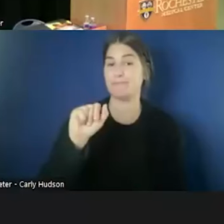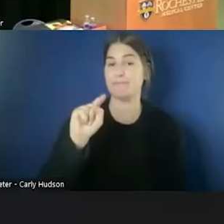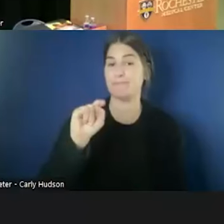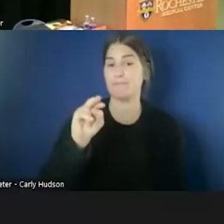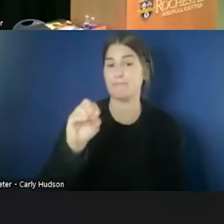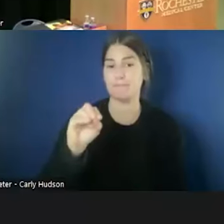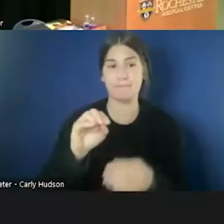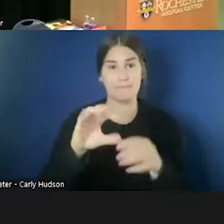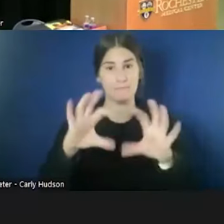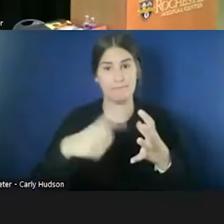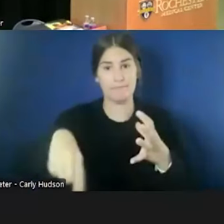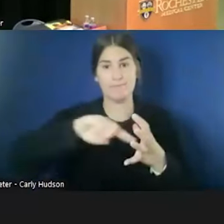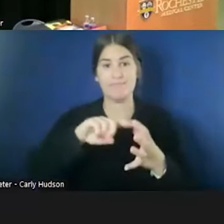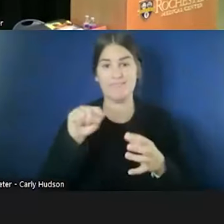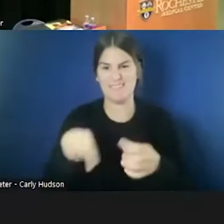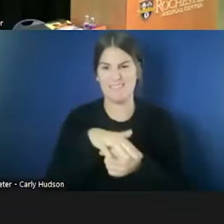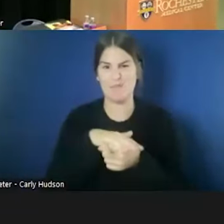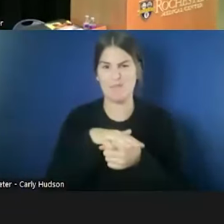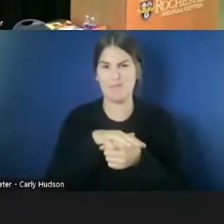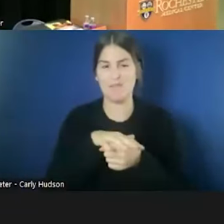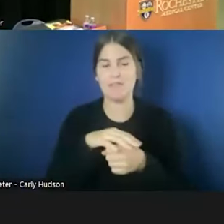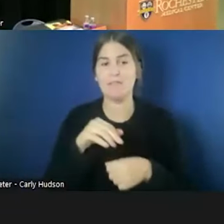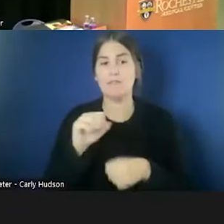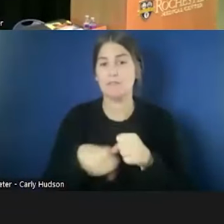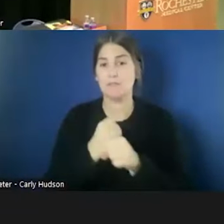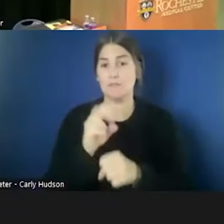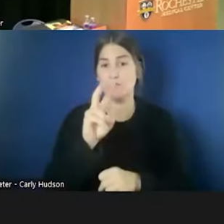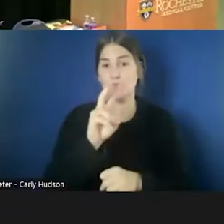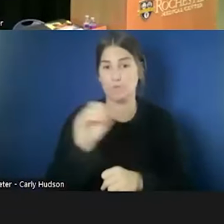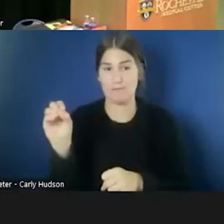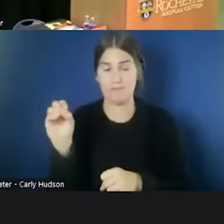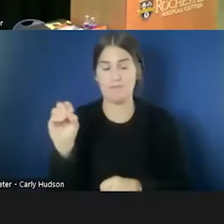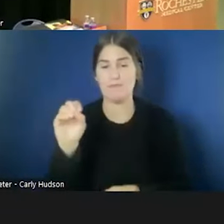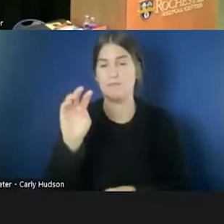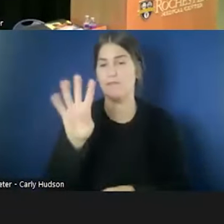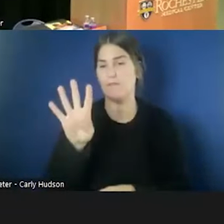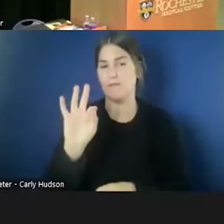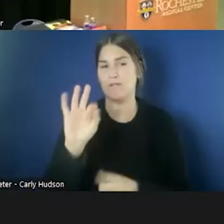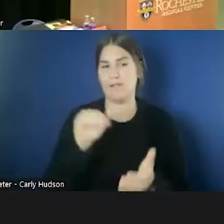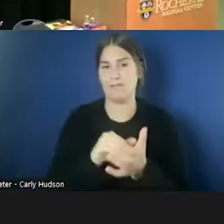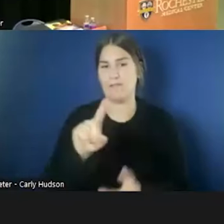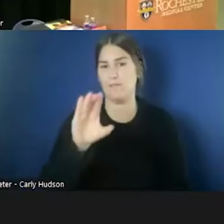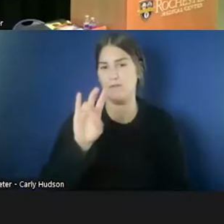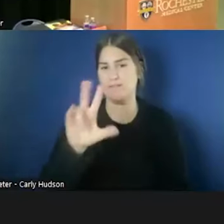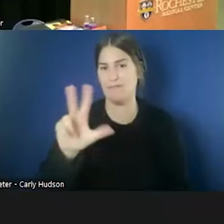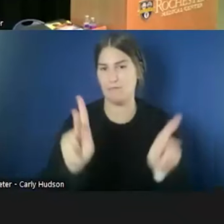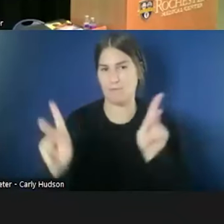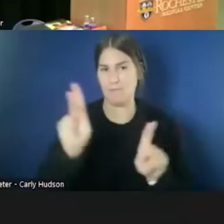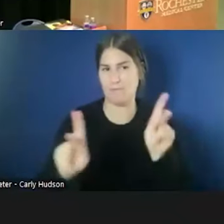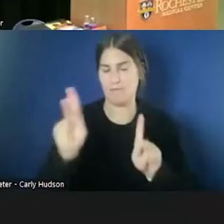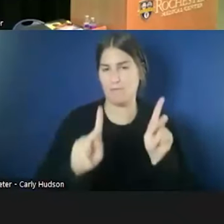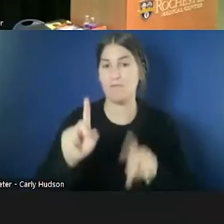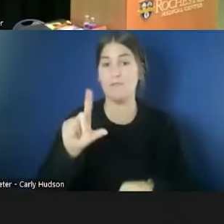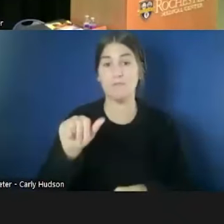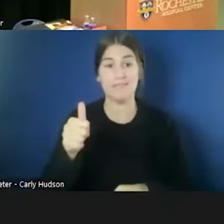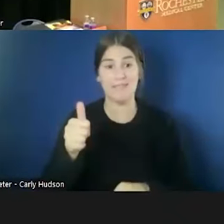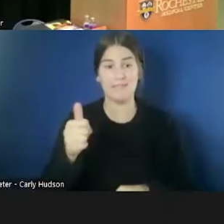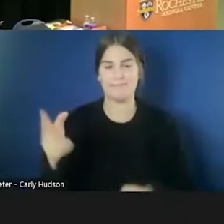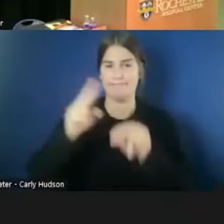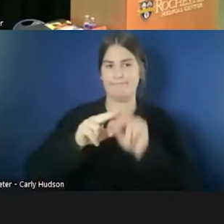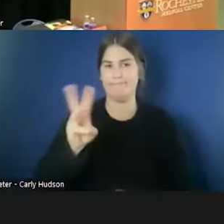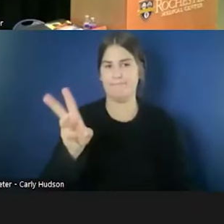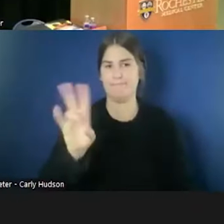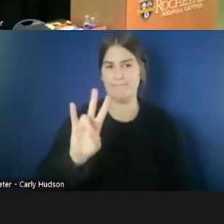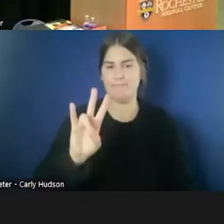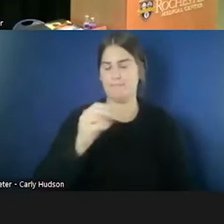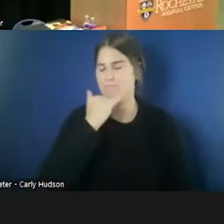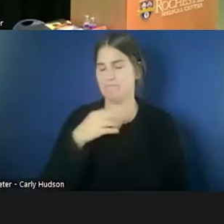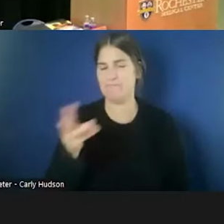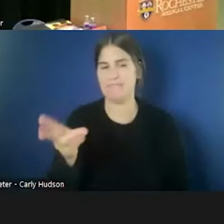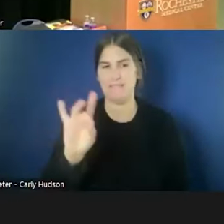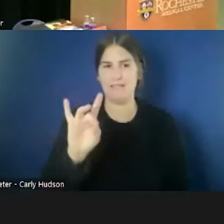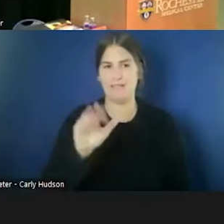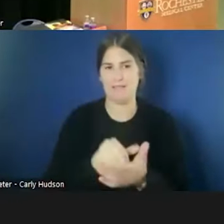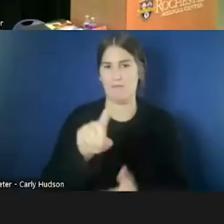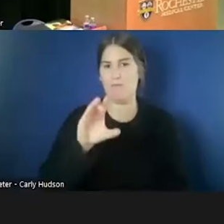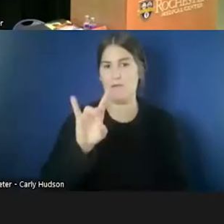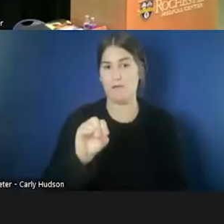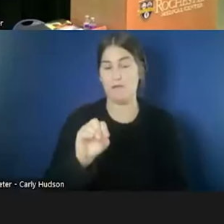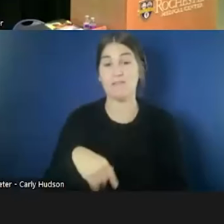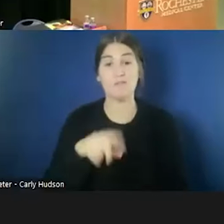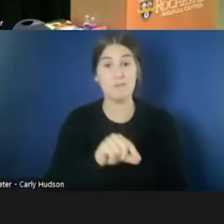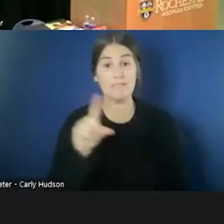region if we look at it in the year 2000 49,1 73 in the year 2010 68,800 in the year 2020